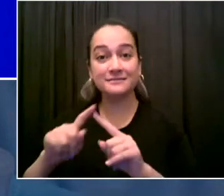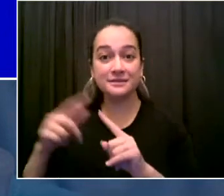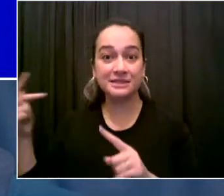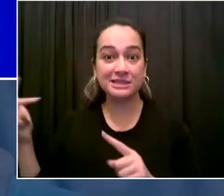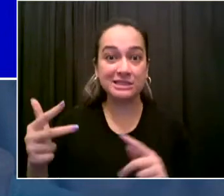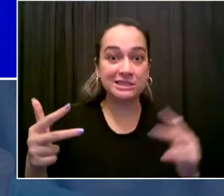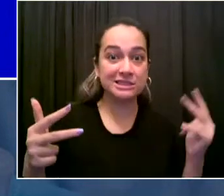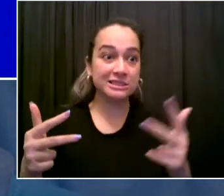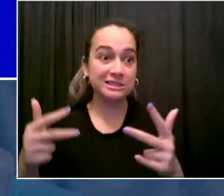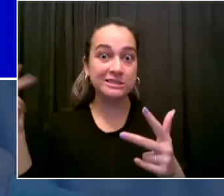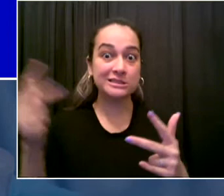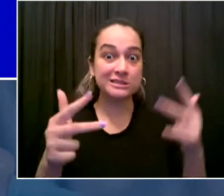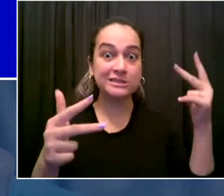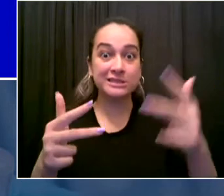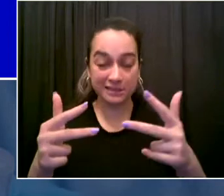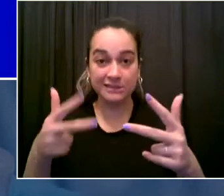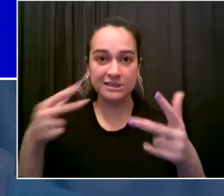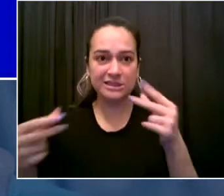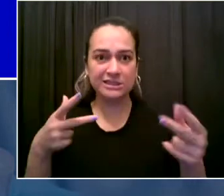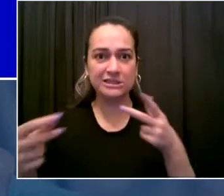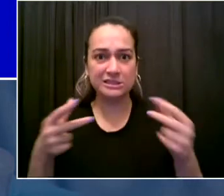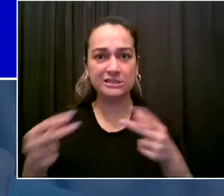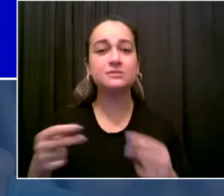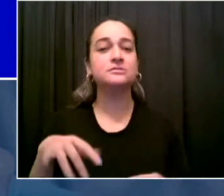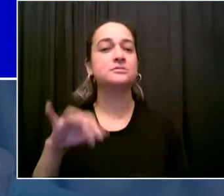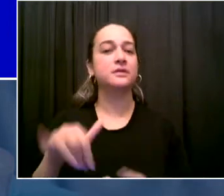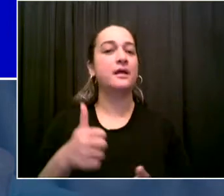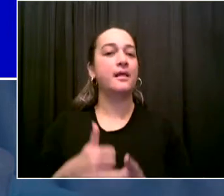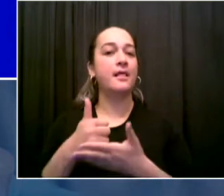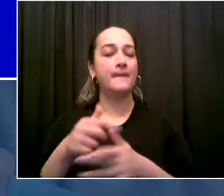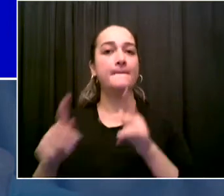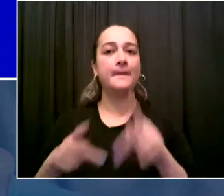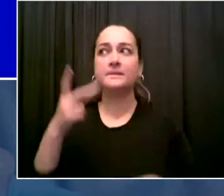OUT INTO COMMUNITIES, MOBILE VACCINATIONS SITES, POP UP SITES AND PUBLIC